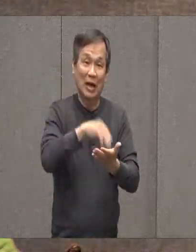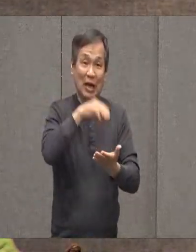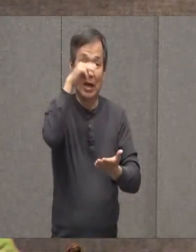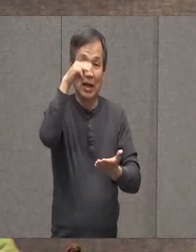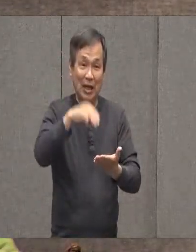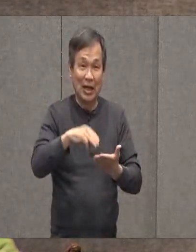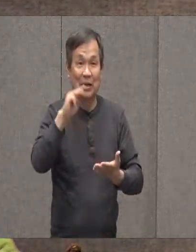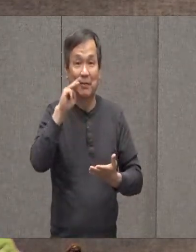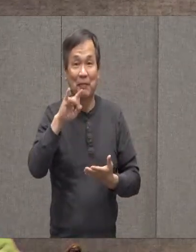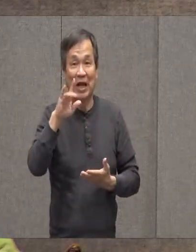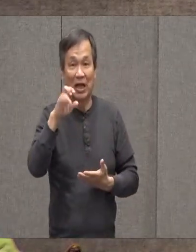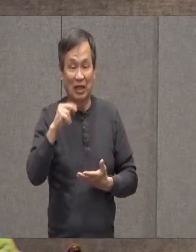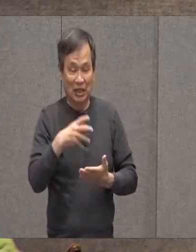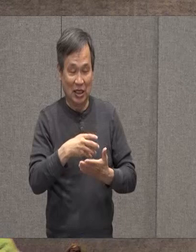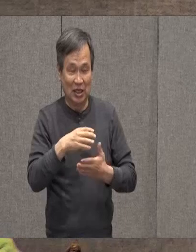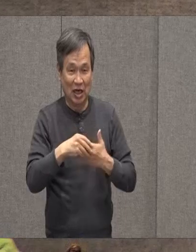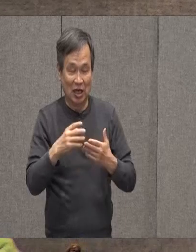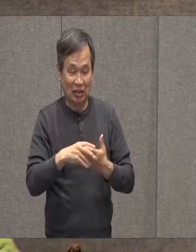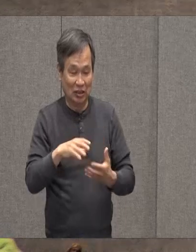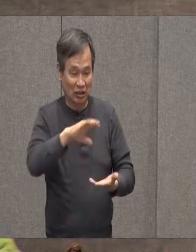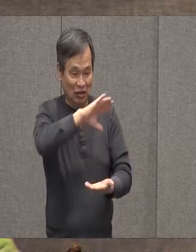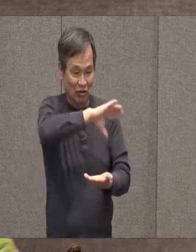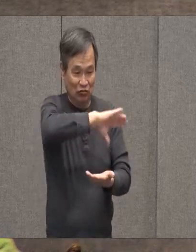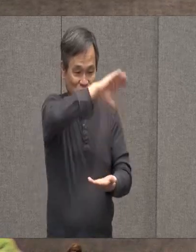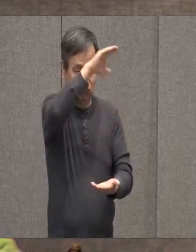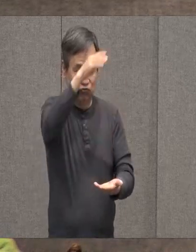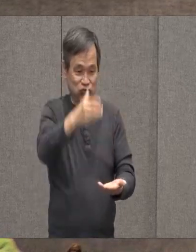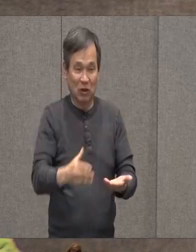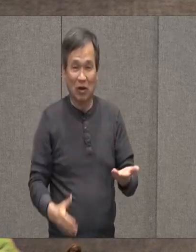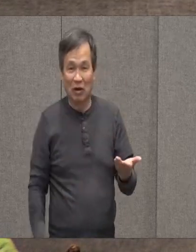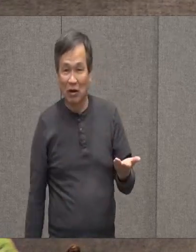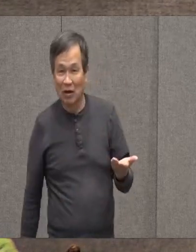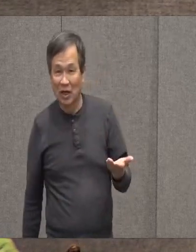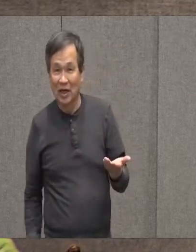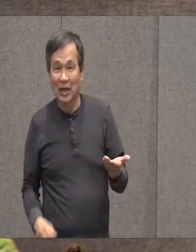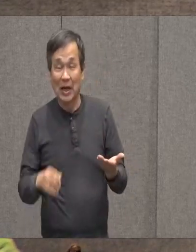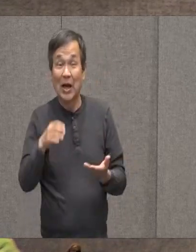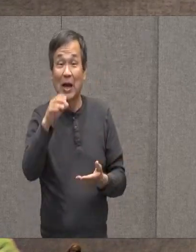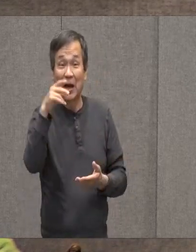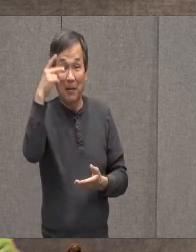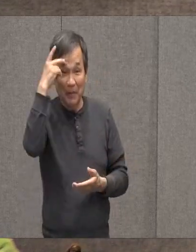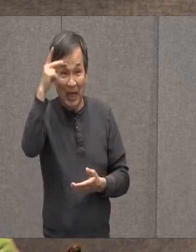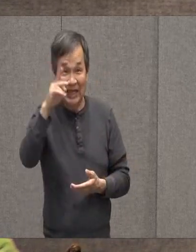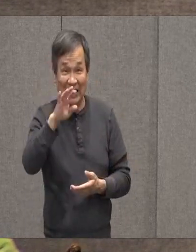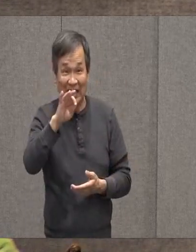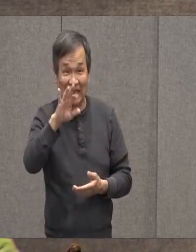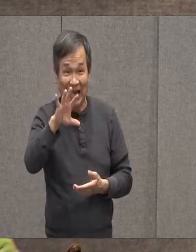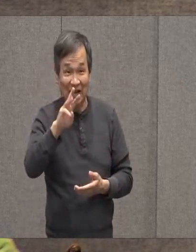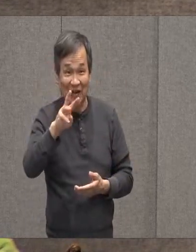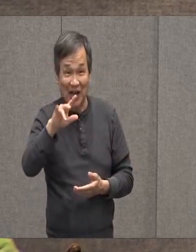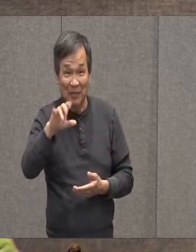A million dollars, that's a stack of pennies ninety five miles high or enough nickels to fill a school bus